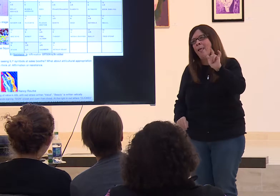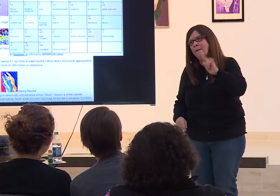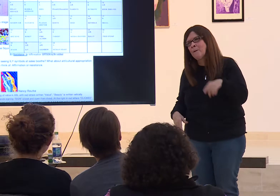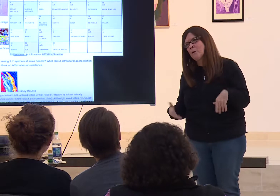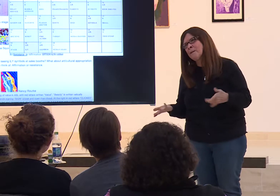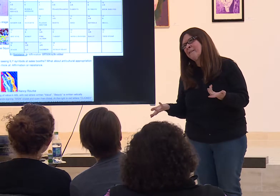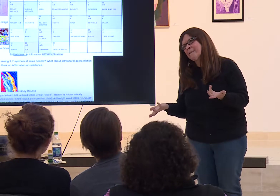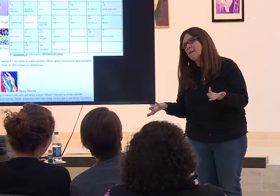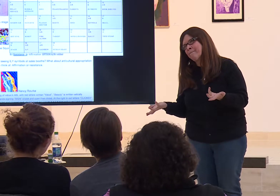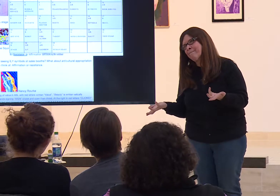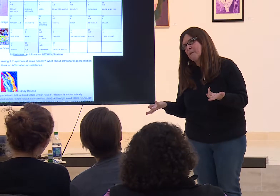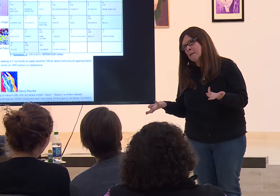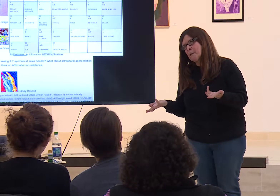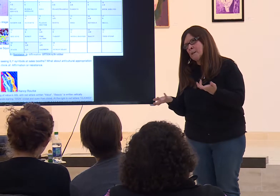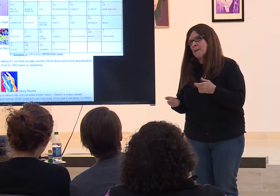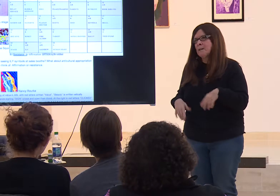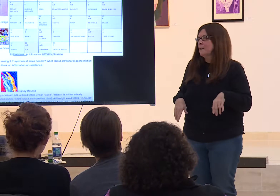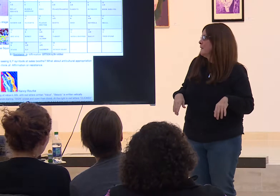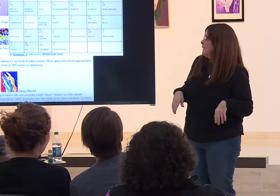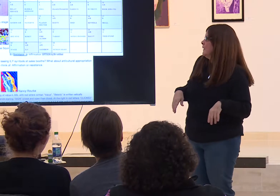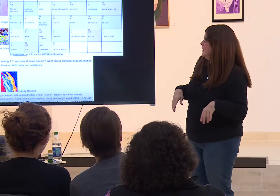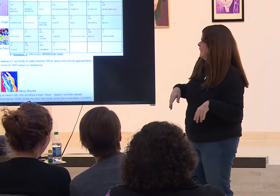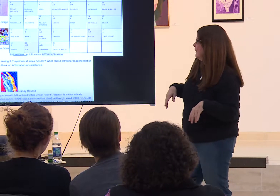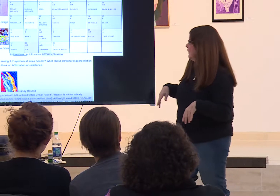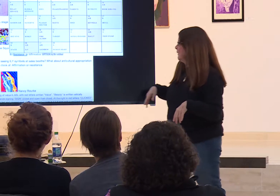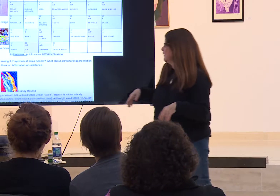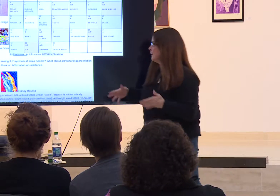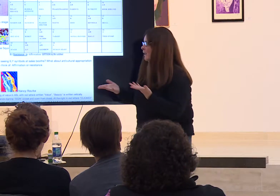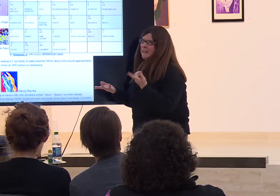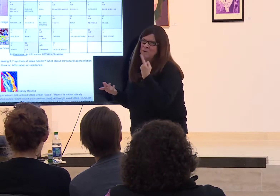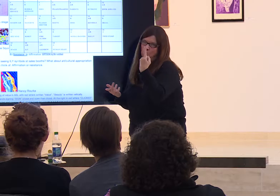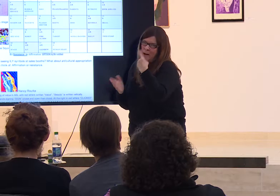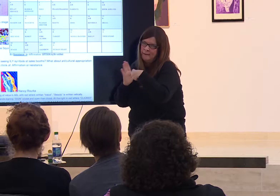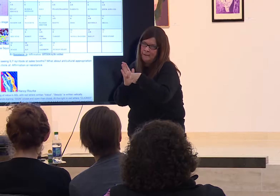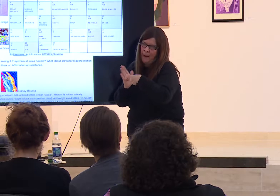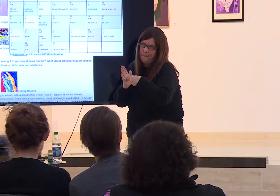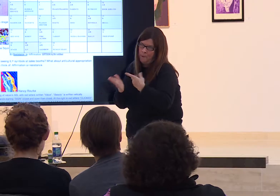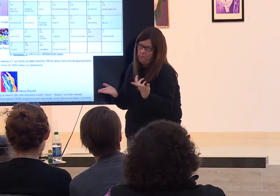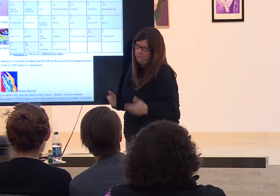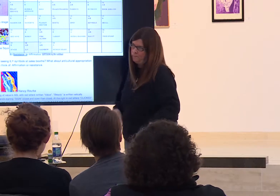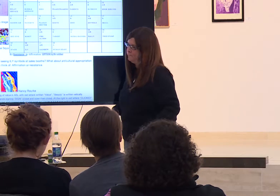because sometimes people feel like the ILY symbol